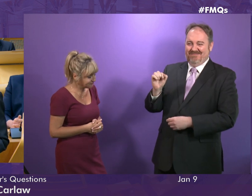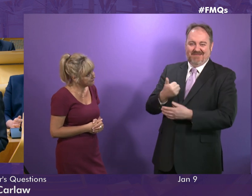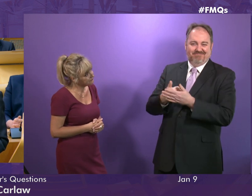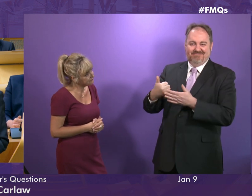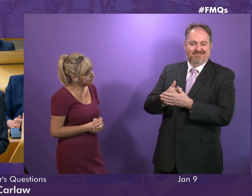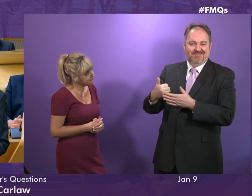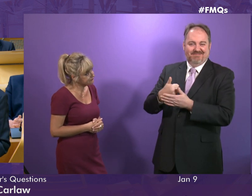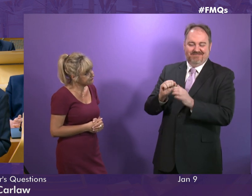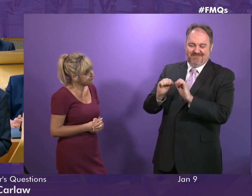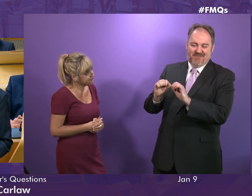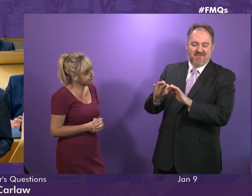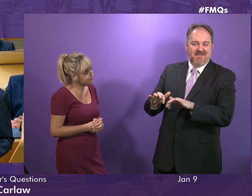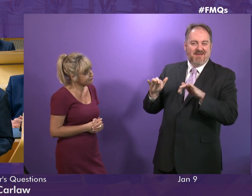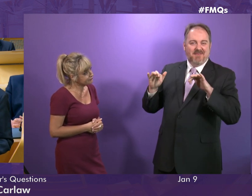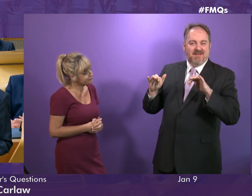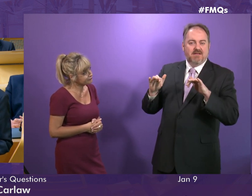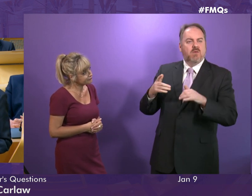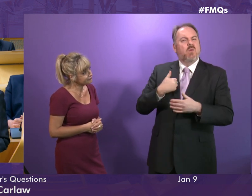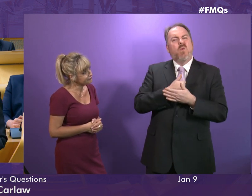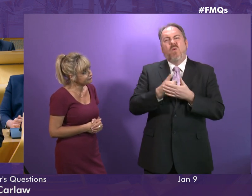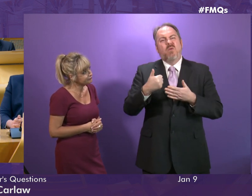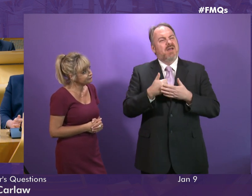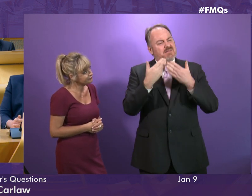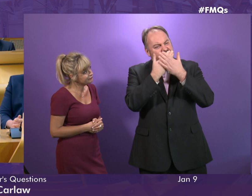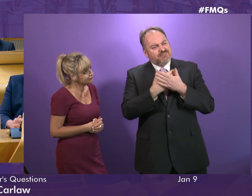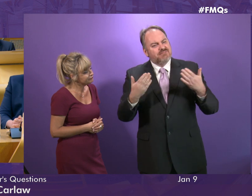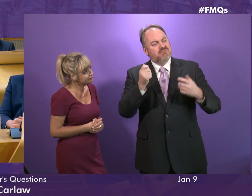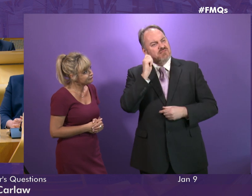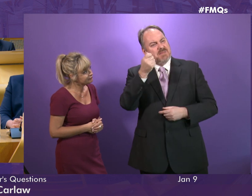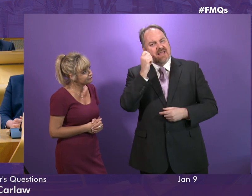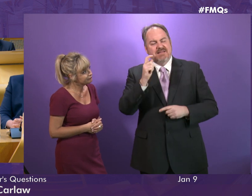tribute to the teachers, students and parents, who are working hard, but let us return to